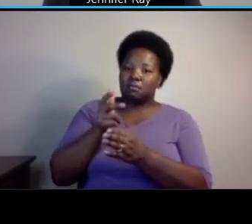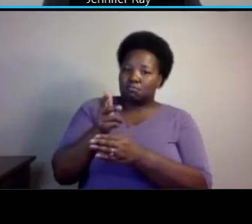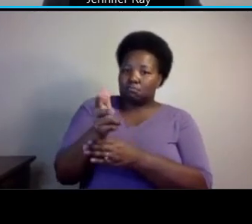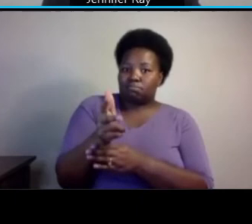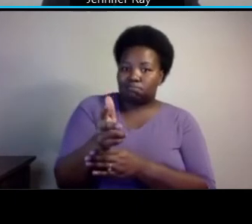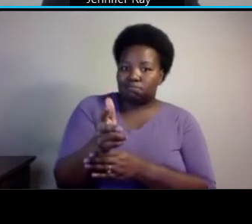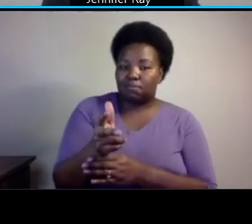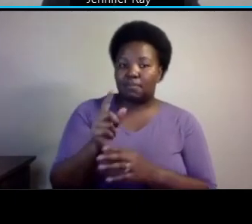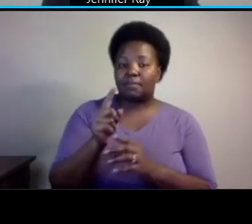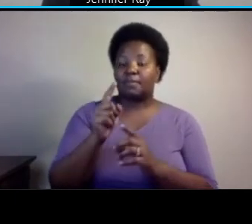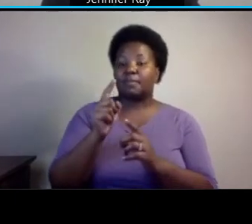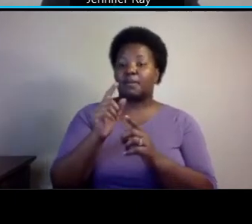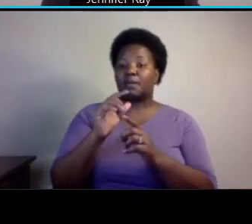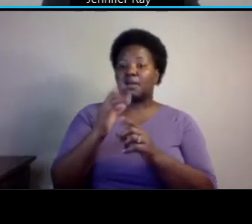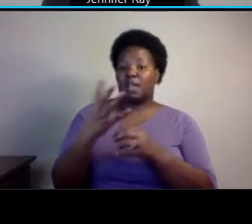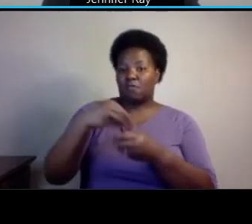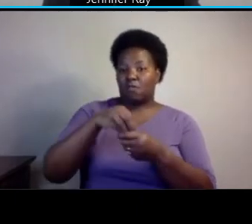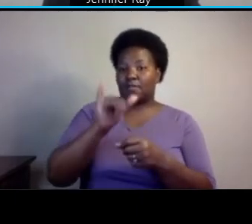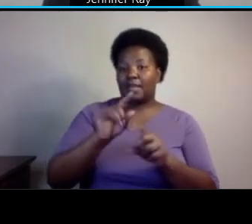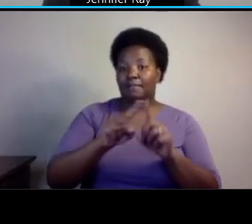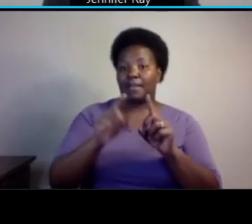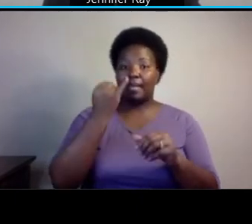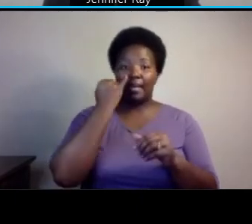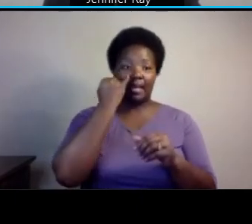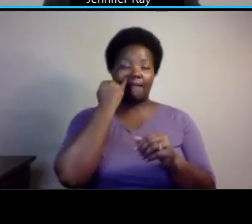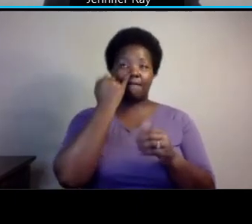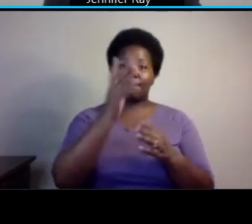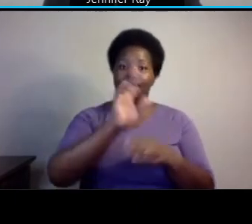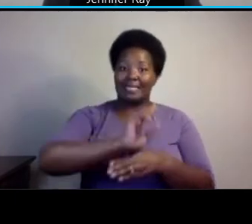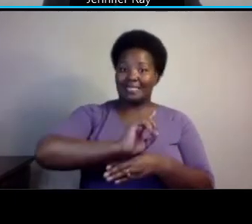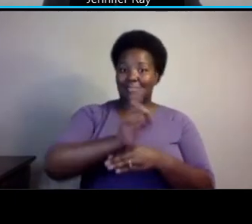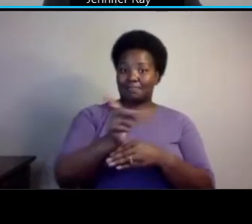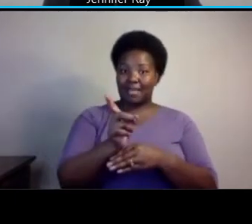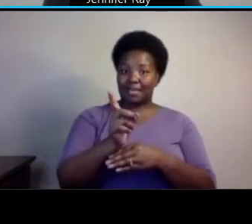if speed enforcement is determined to be needed in addition it can be added